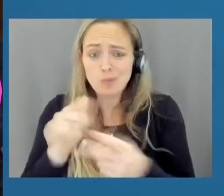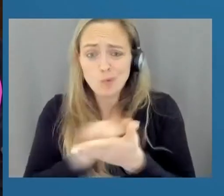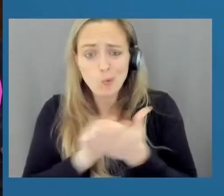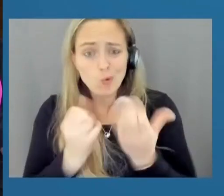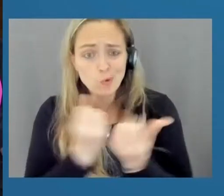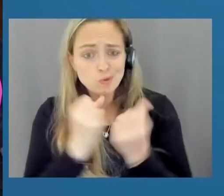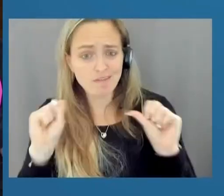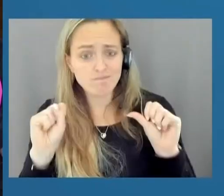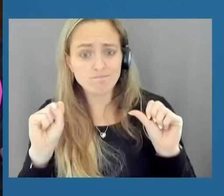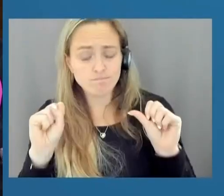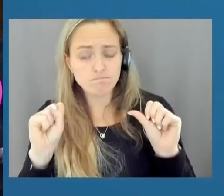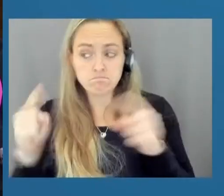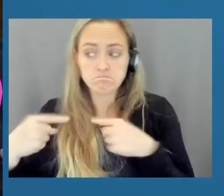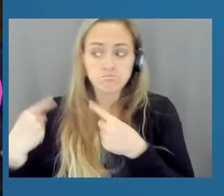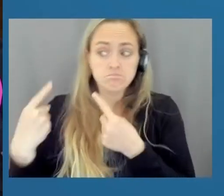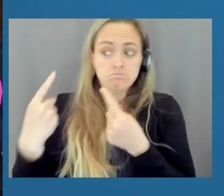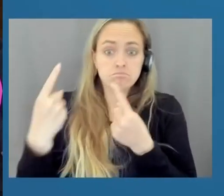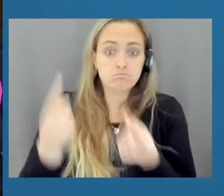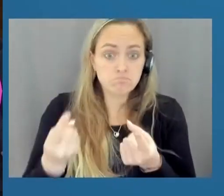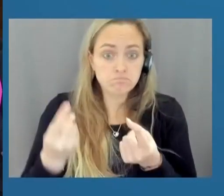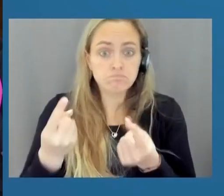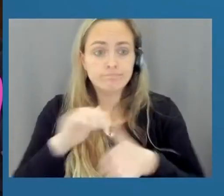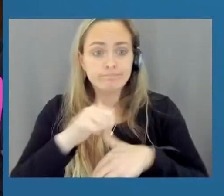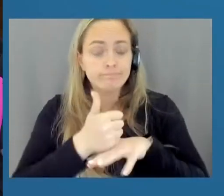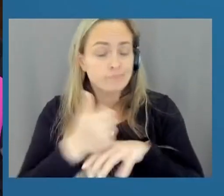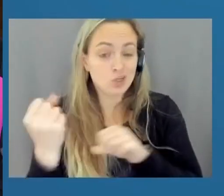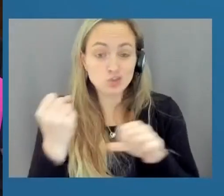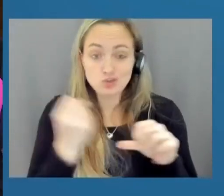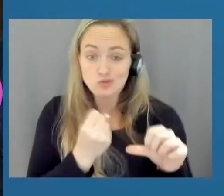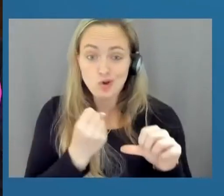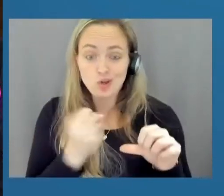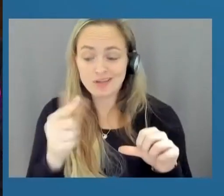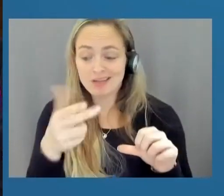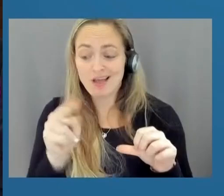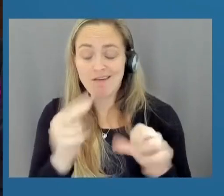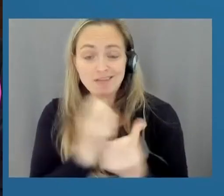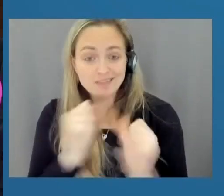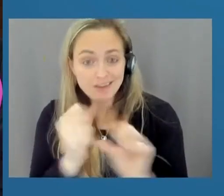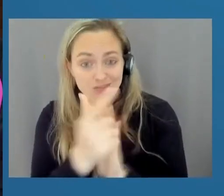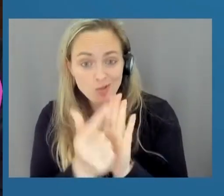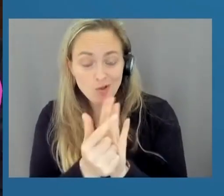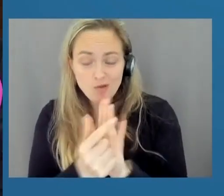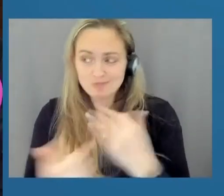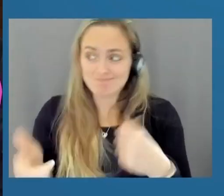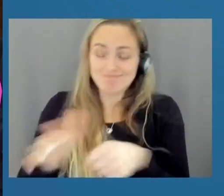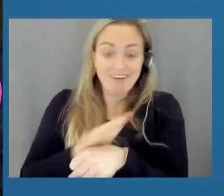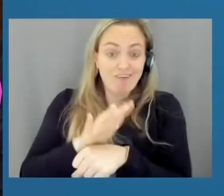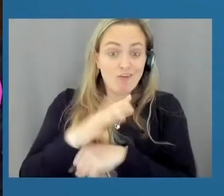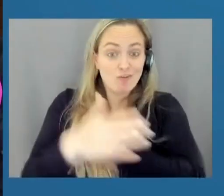Since then we have enacted the strongest gun safety laws in the nation. I'm extremely proud of this, uh,